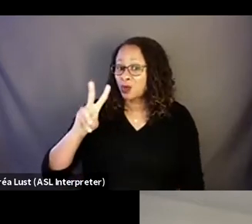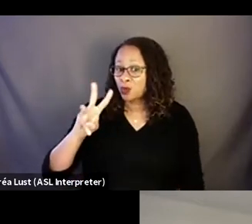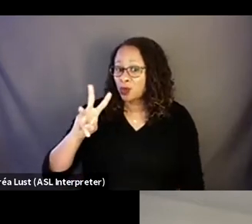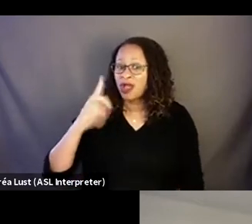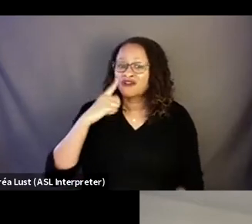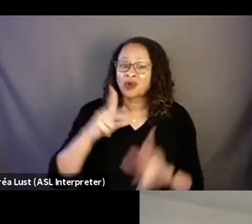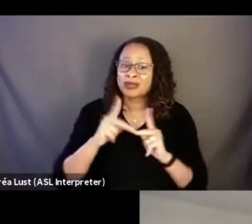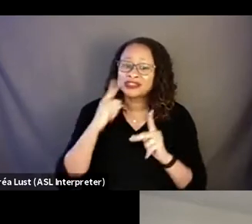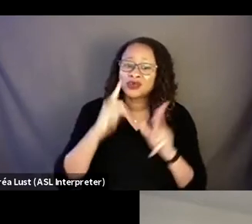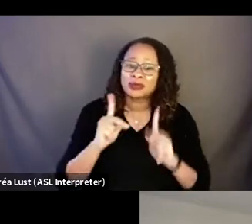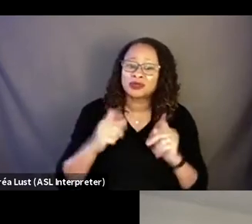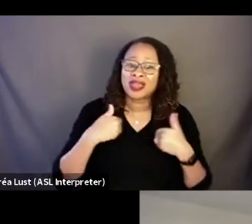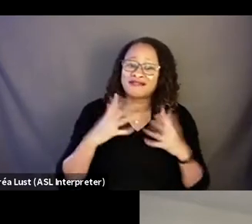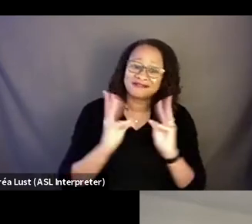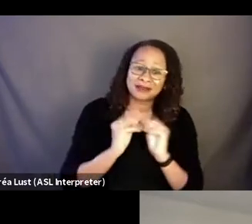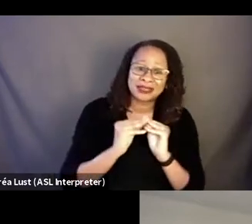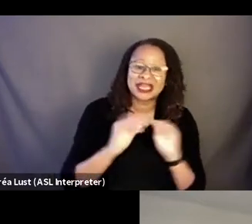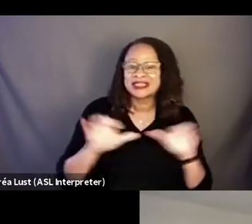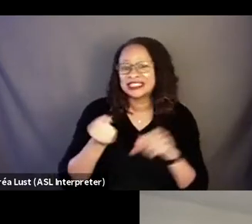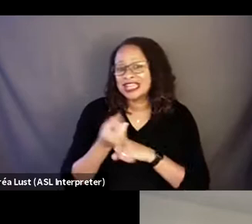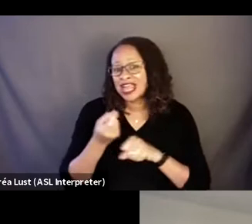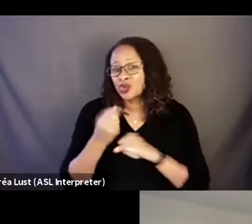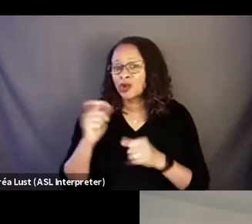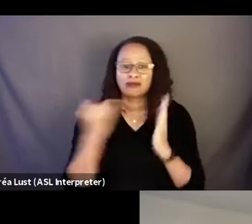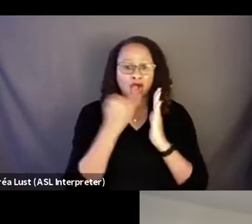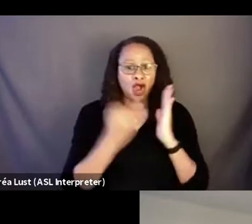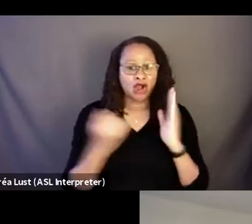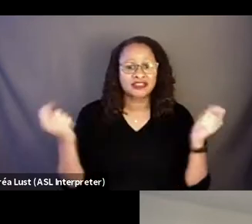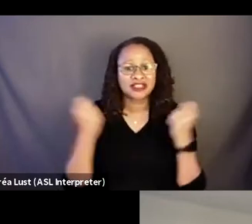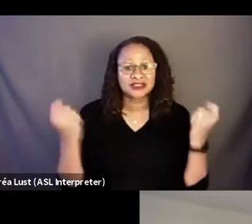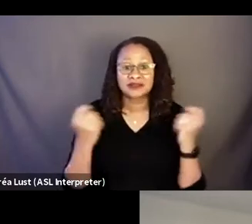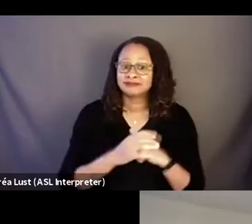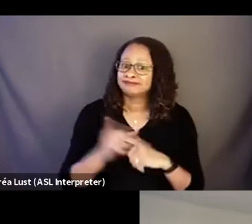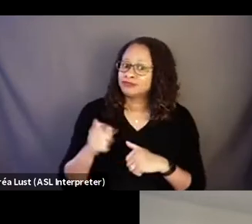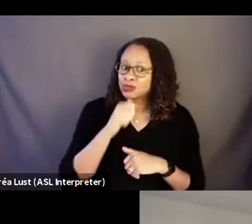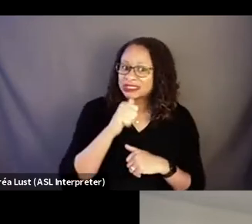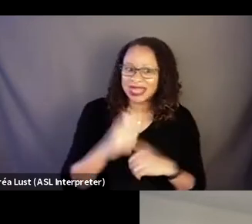and they did an annual kind of arts festival. She was not intending to be in the business